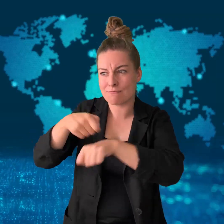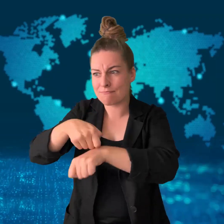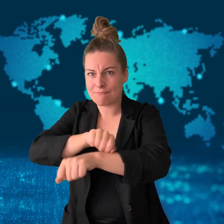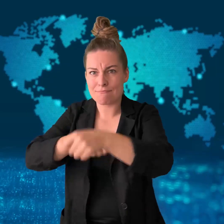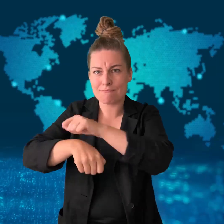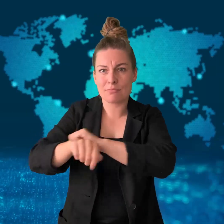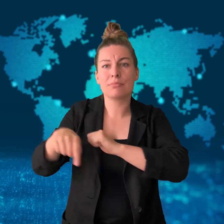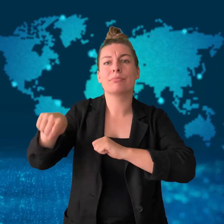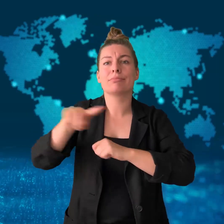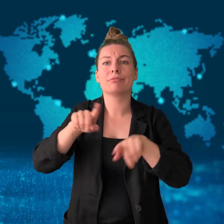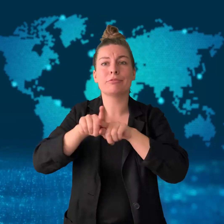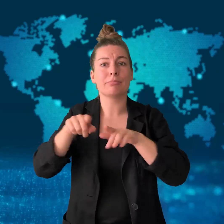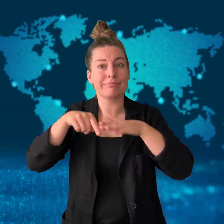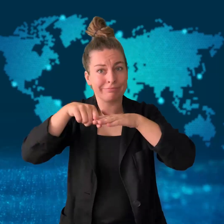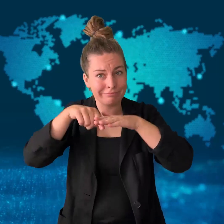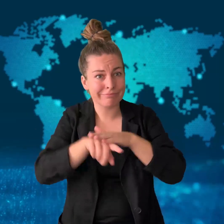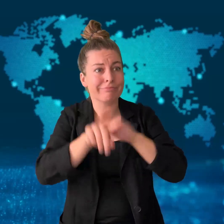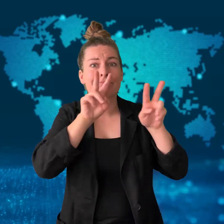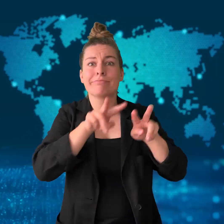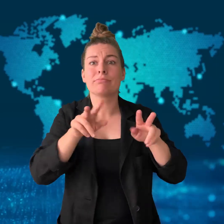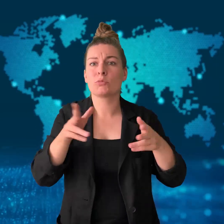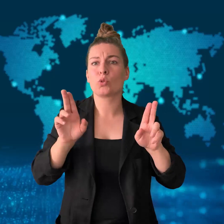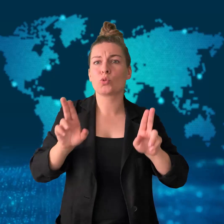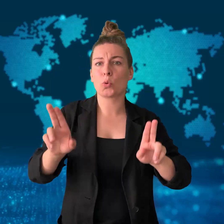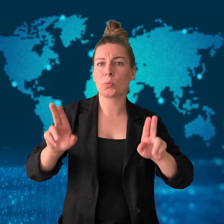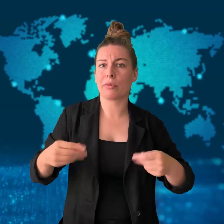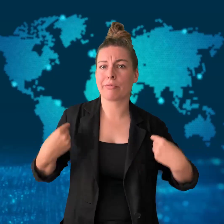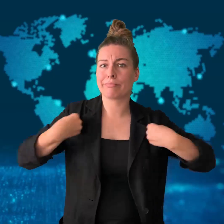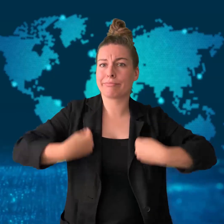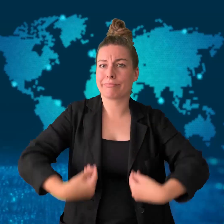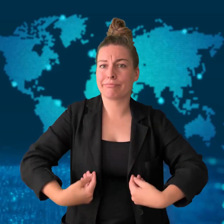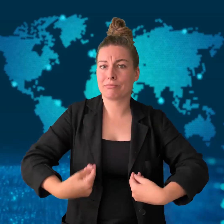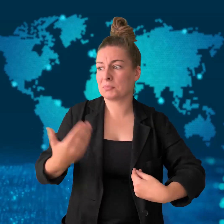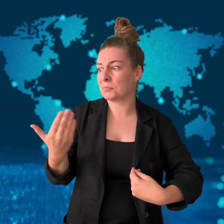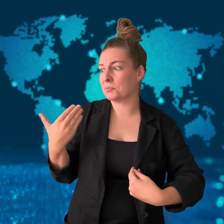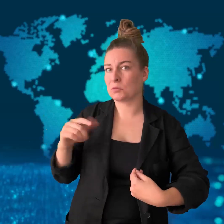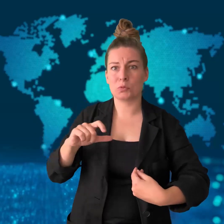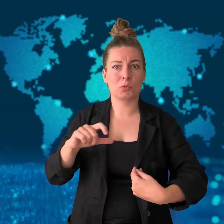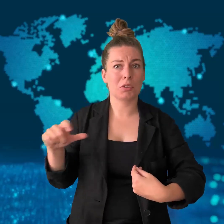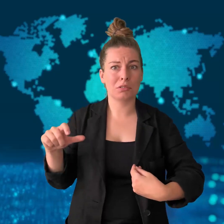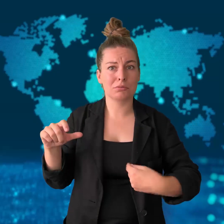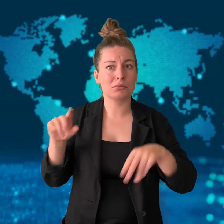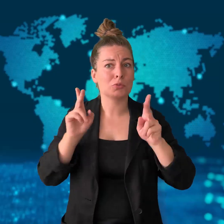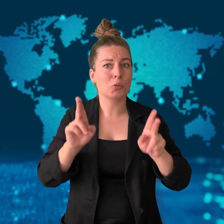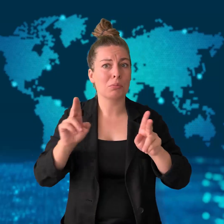This week, activists from the United Kingdom visited